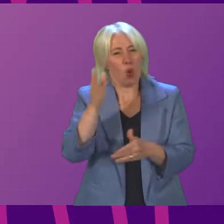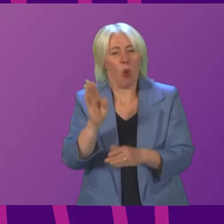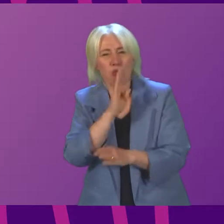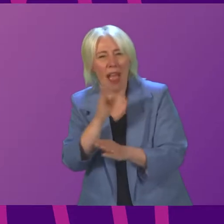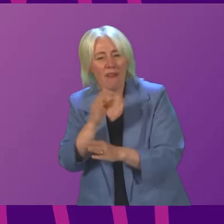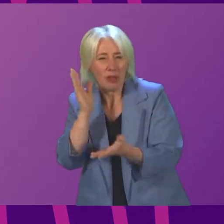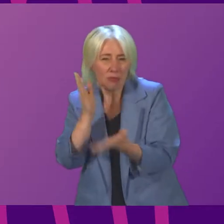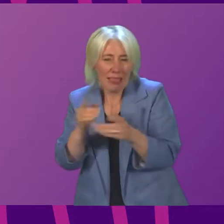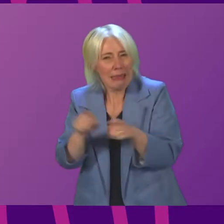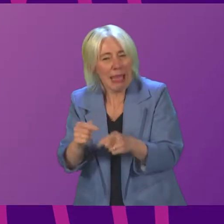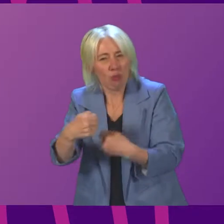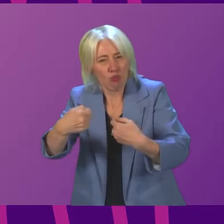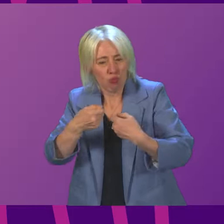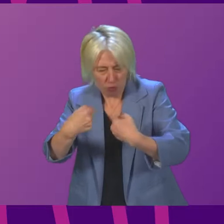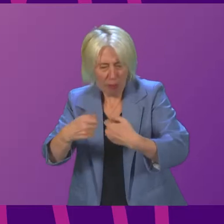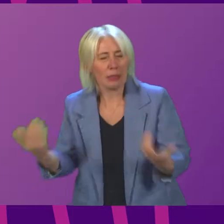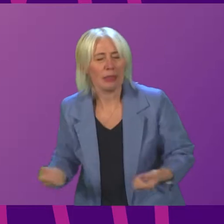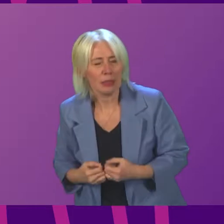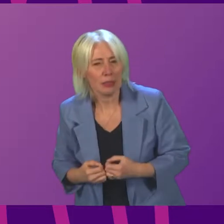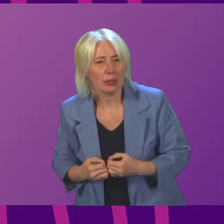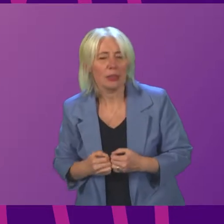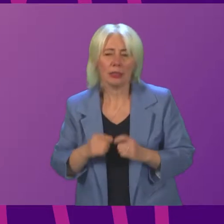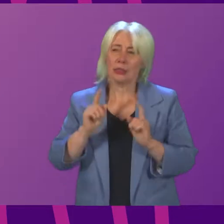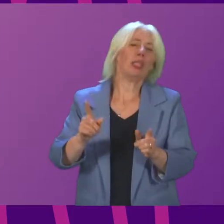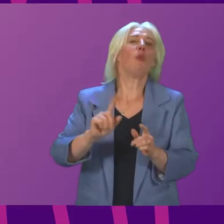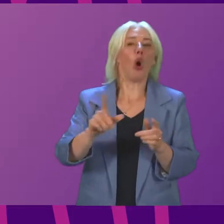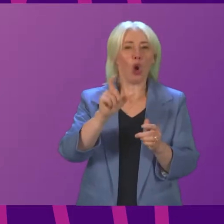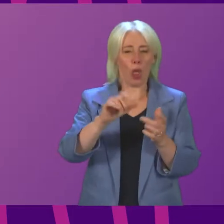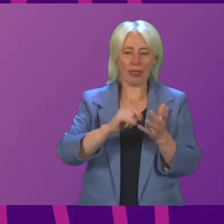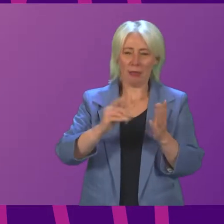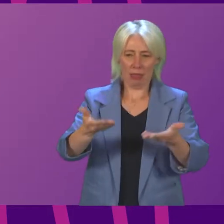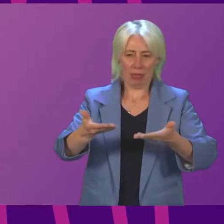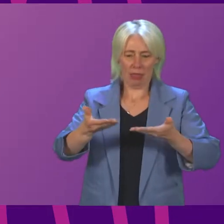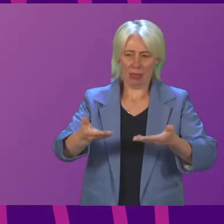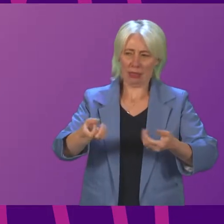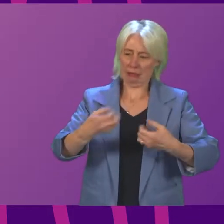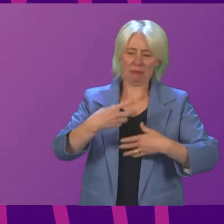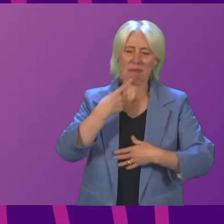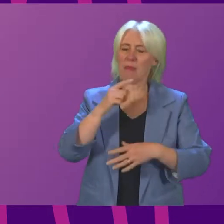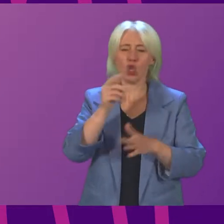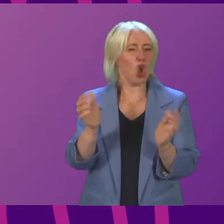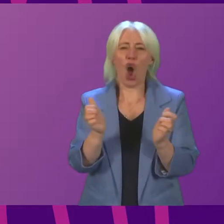I find the situation that Colin Smyth outlined to be unacceptable, as I think we all do. If